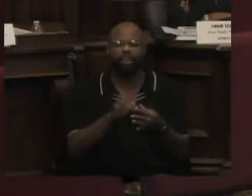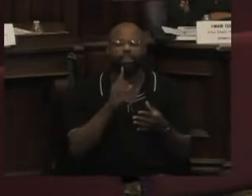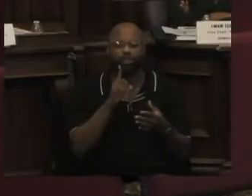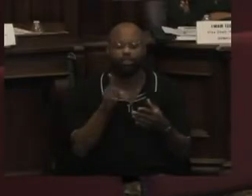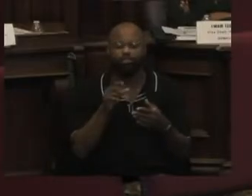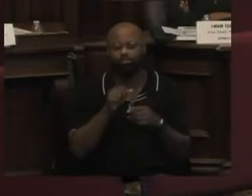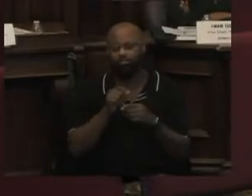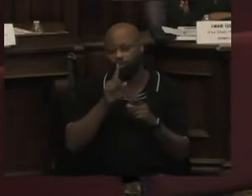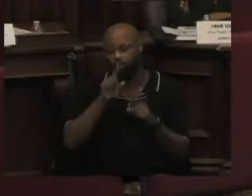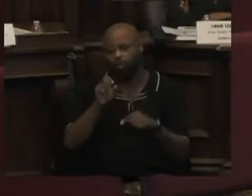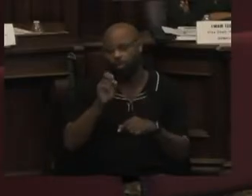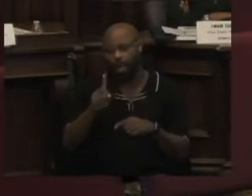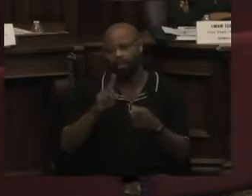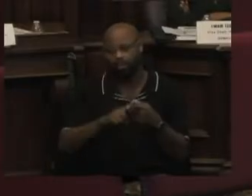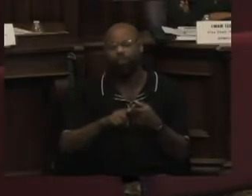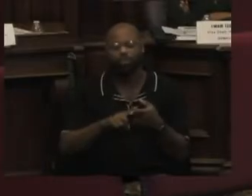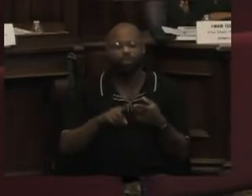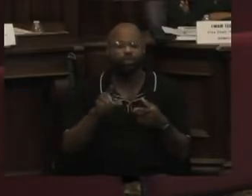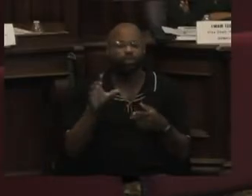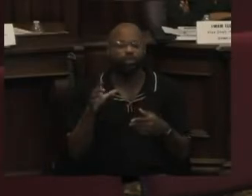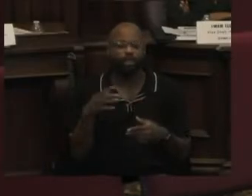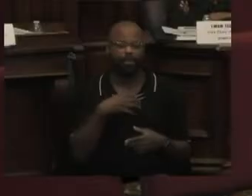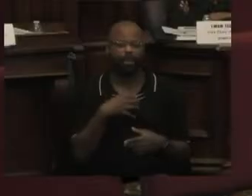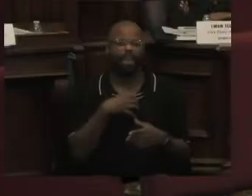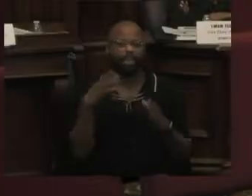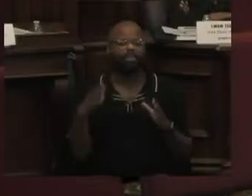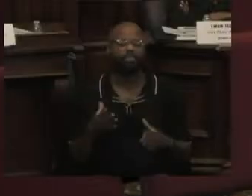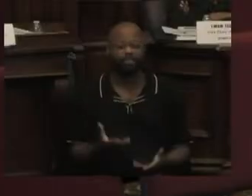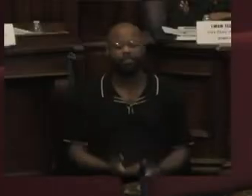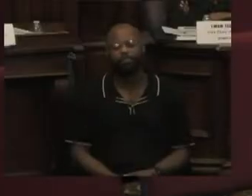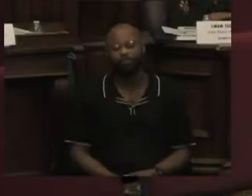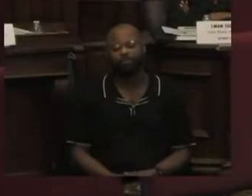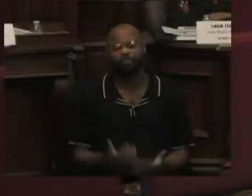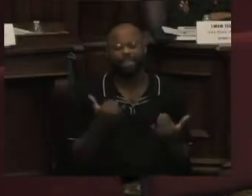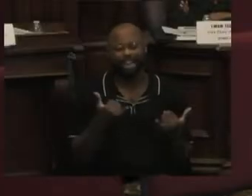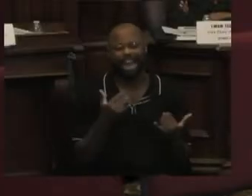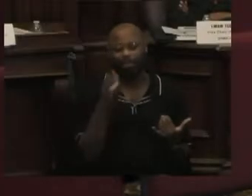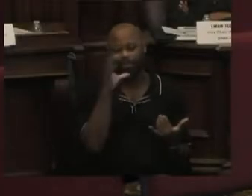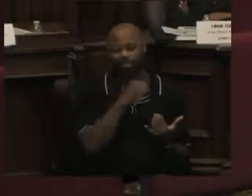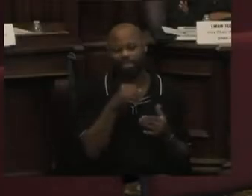have a result to be able to report back to our complainants.